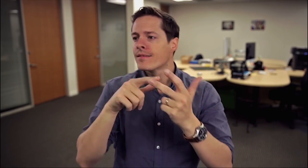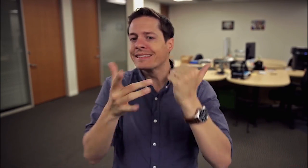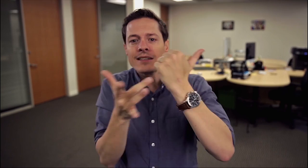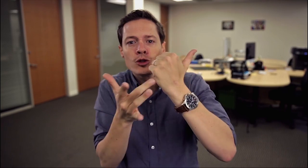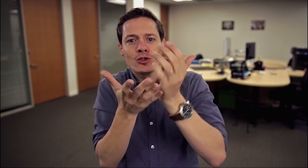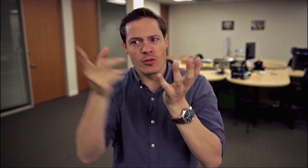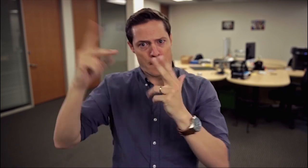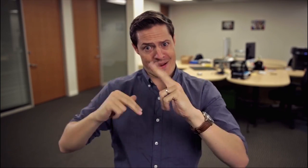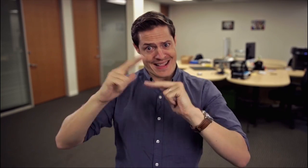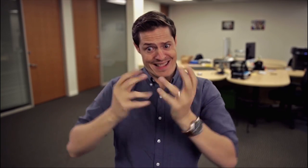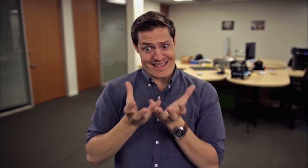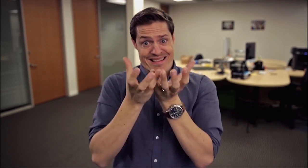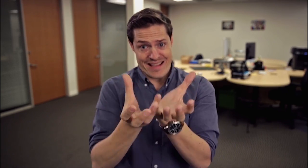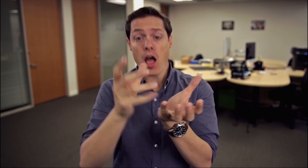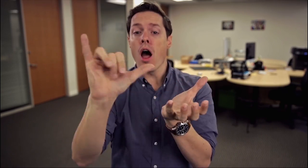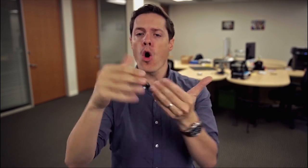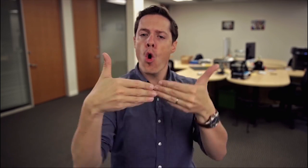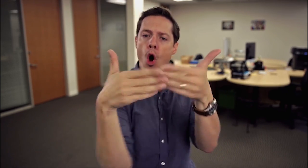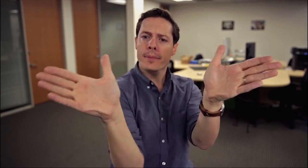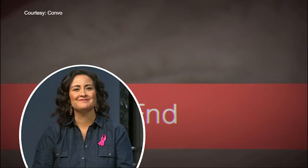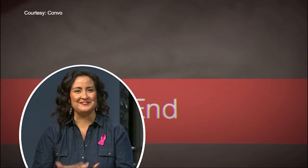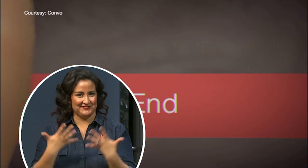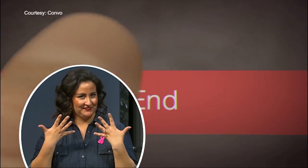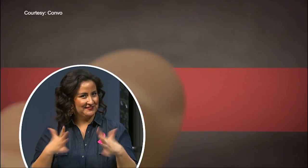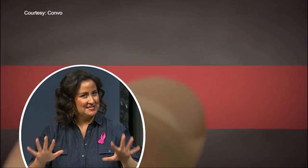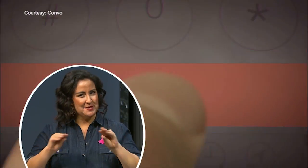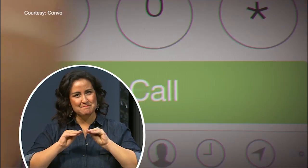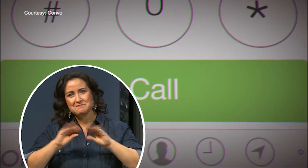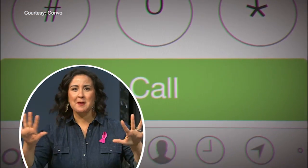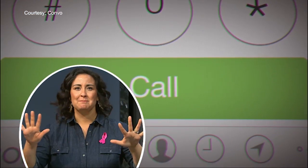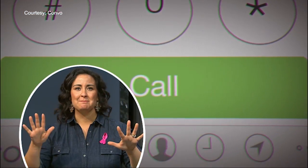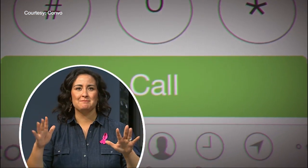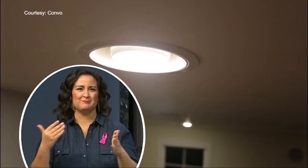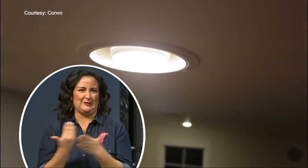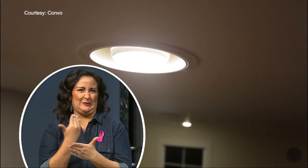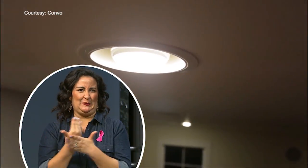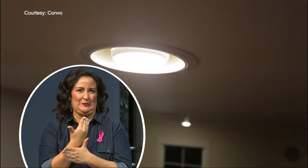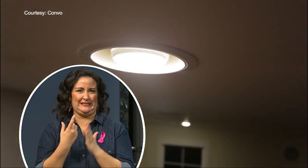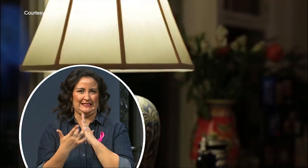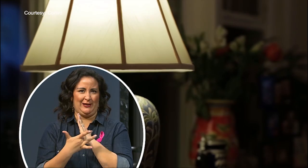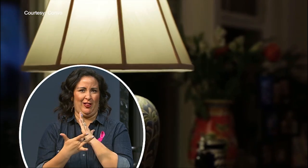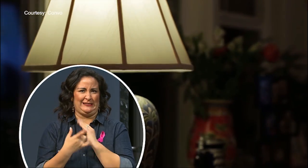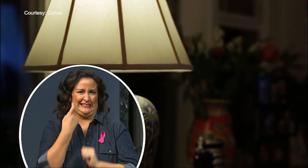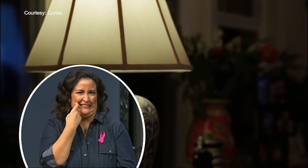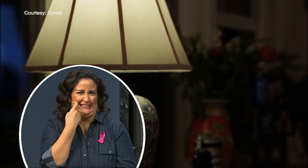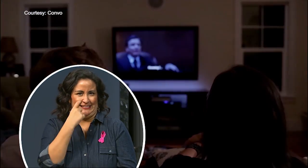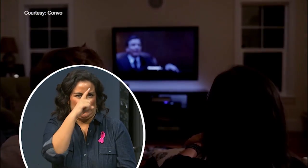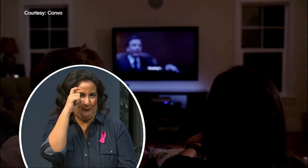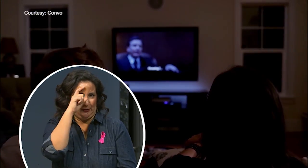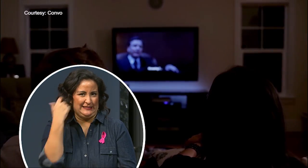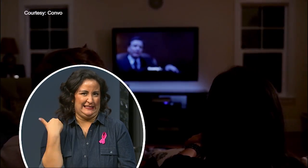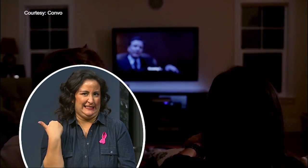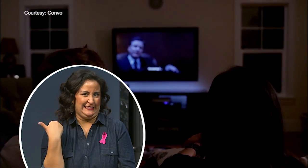lights and made the technology open to the public.” They presented the new technology this past summer.